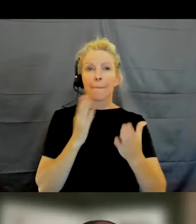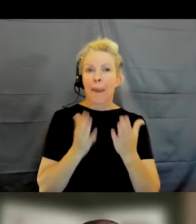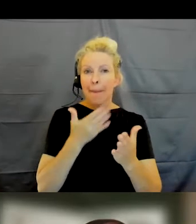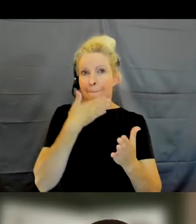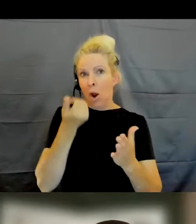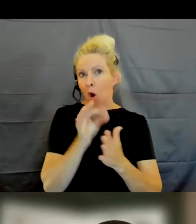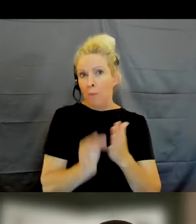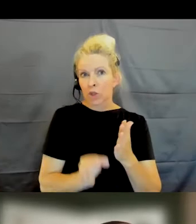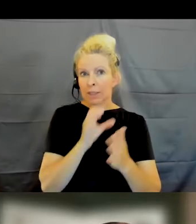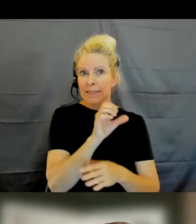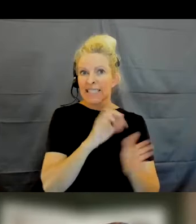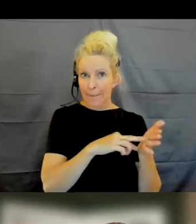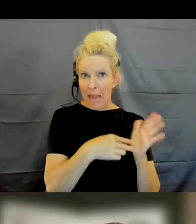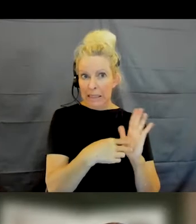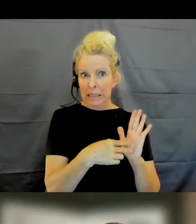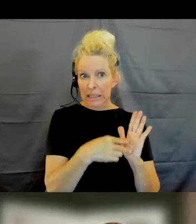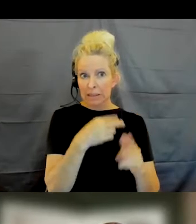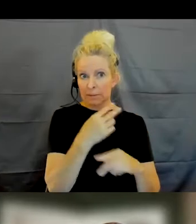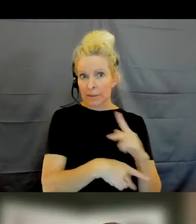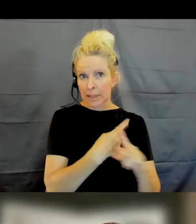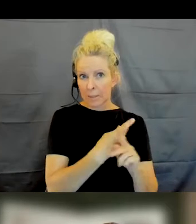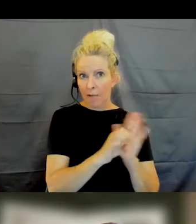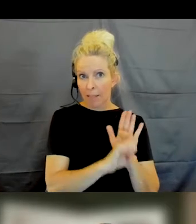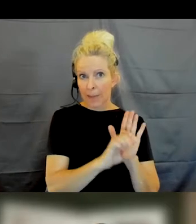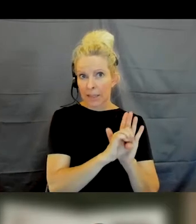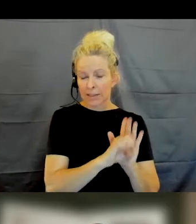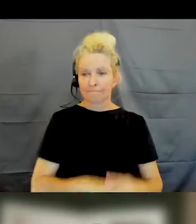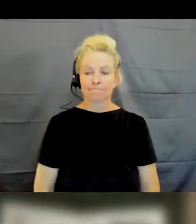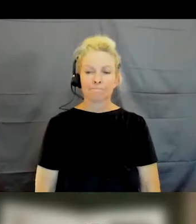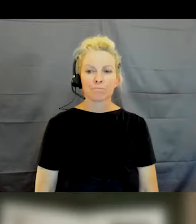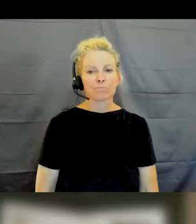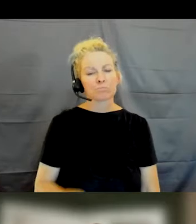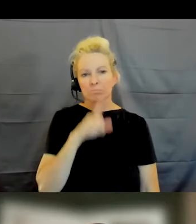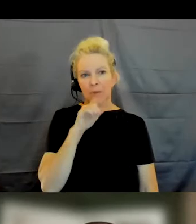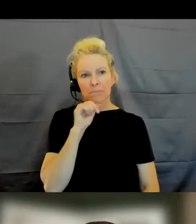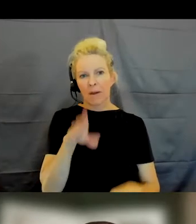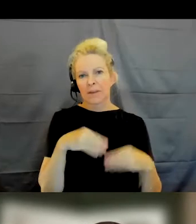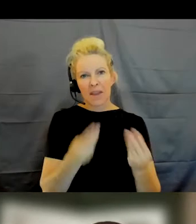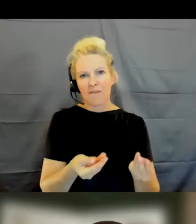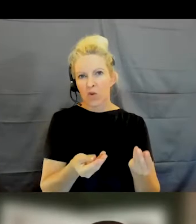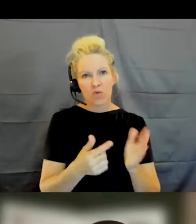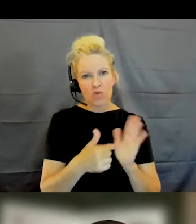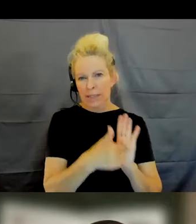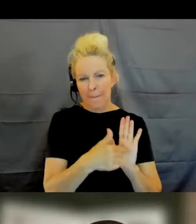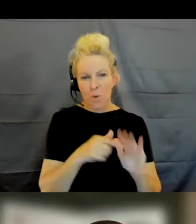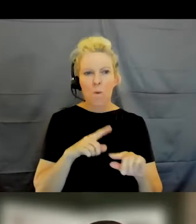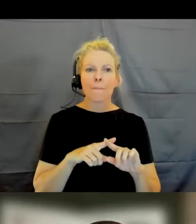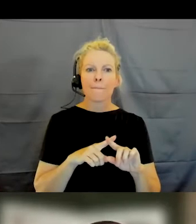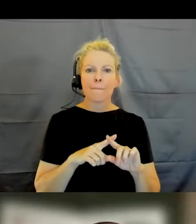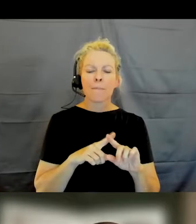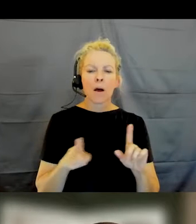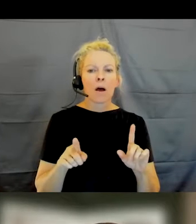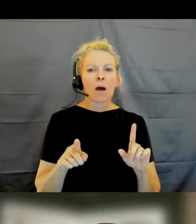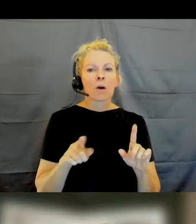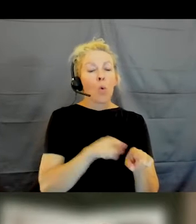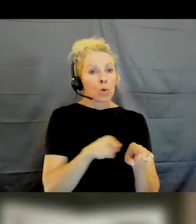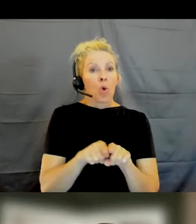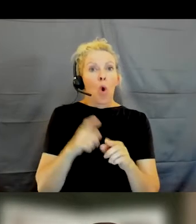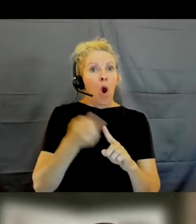option. There is also -- I'm not going to go too deeply into automated checks you can build into